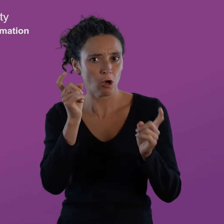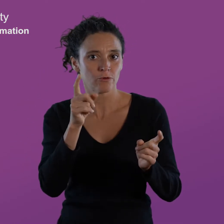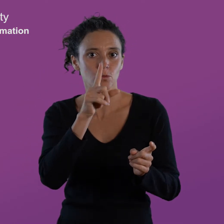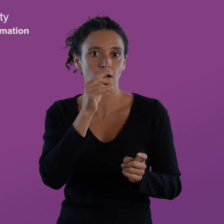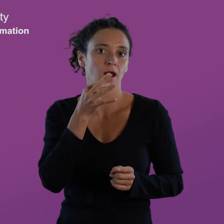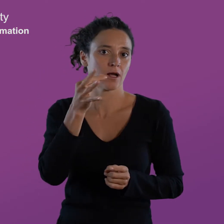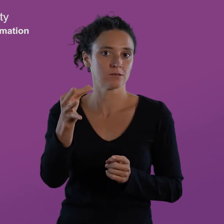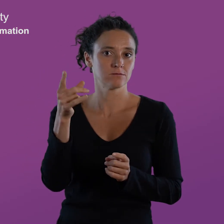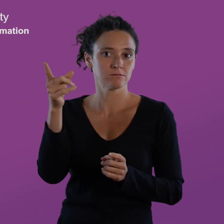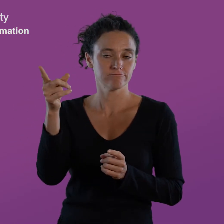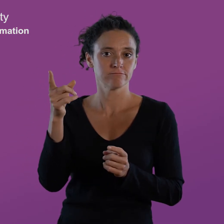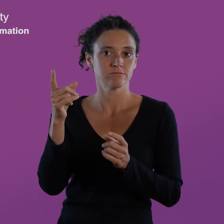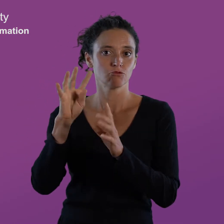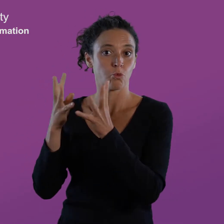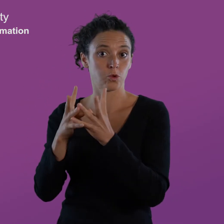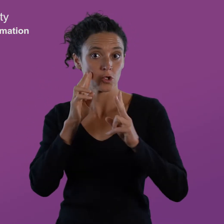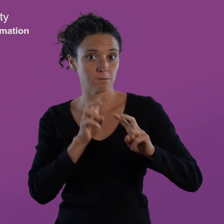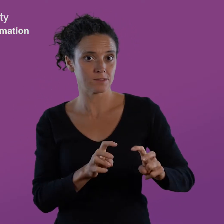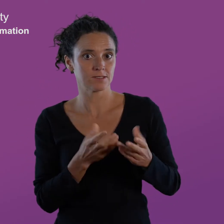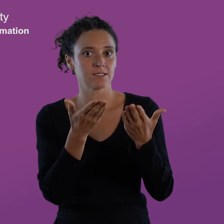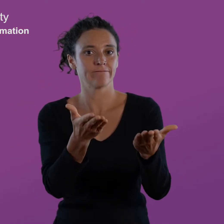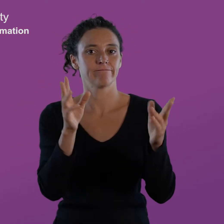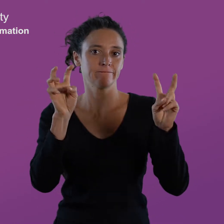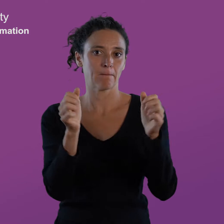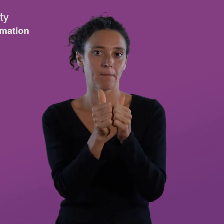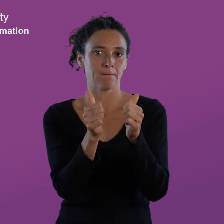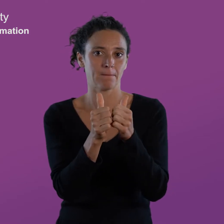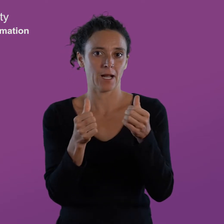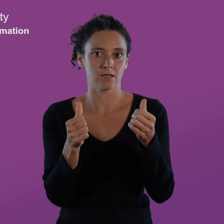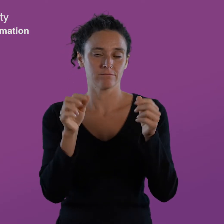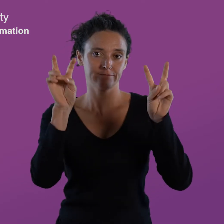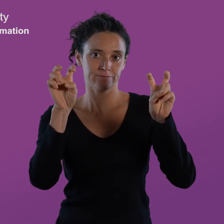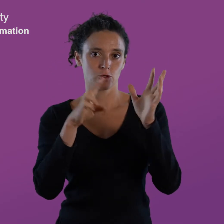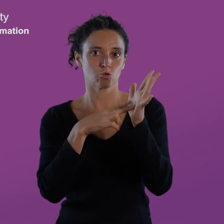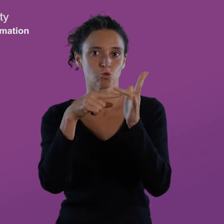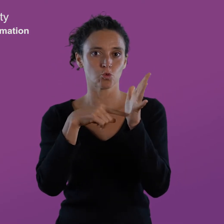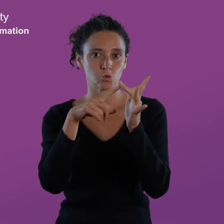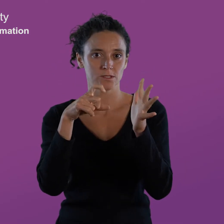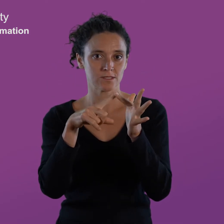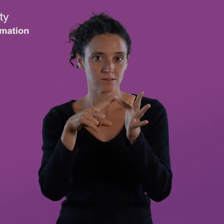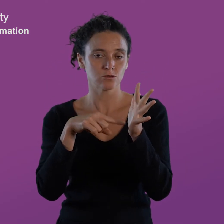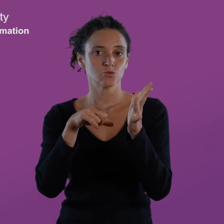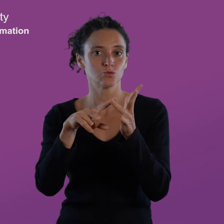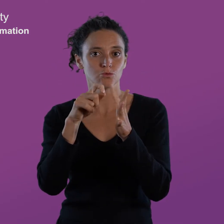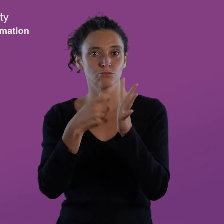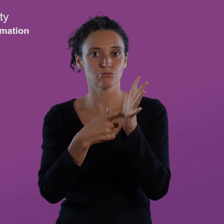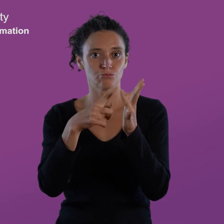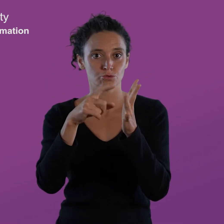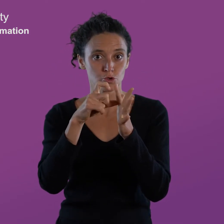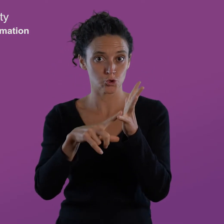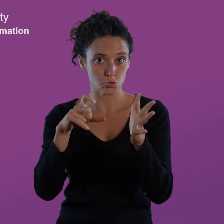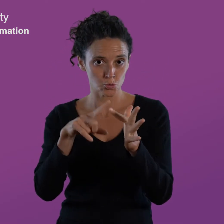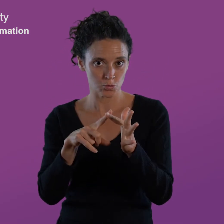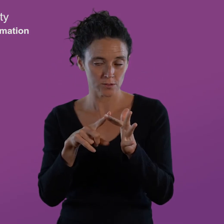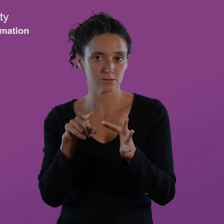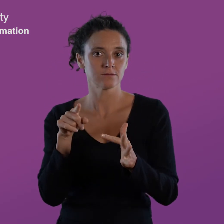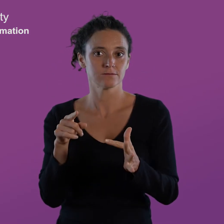you can ask the Royal Commission to issue you with what is called a ‘notice to produce’ your submission.